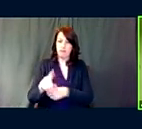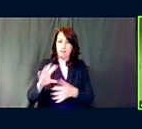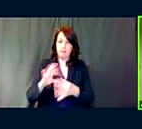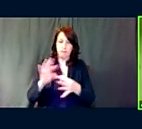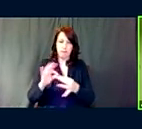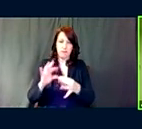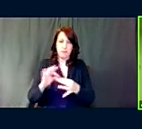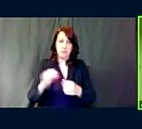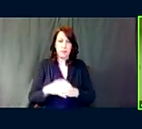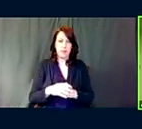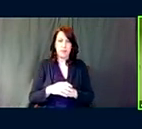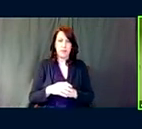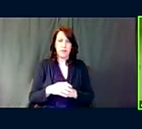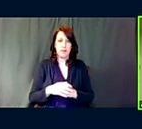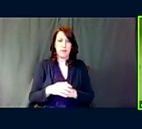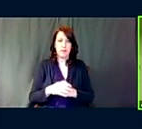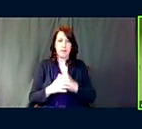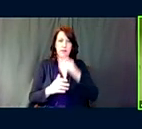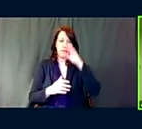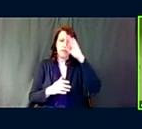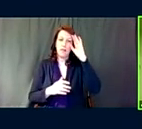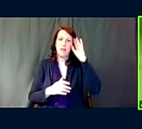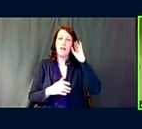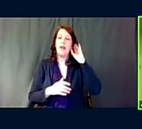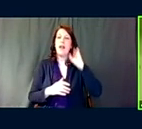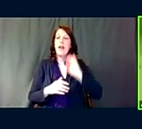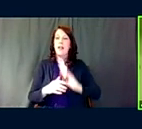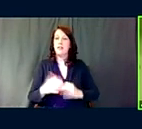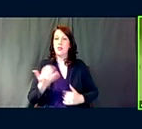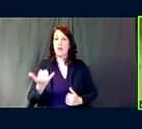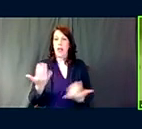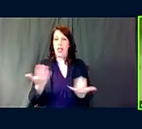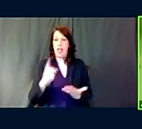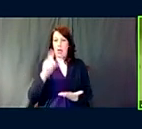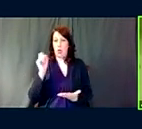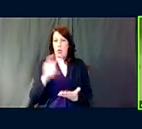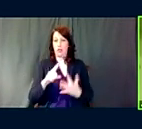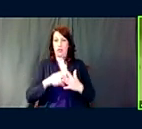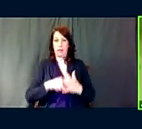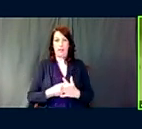TRY TO SEND MESSAGES, NEXT SLIDE, AND HERE THE QUESTION IS